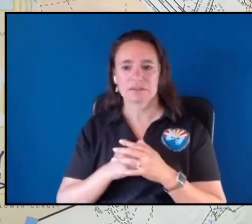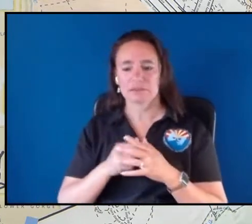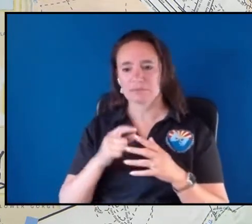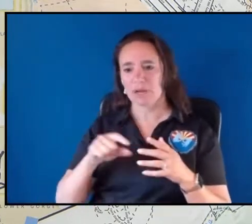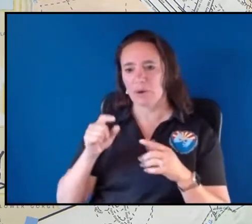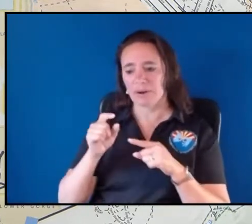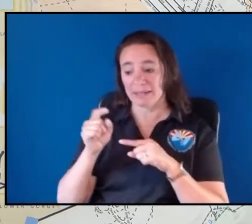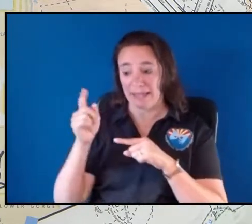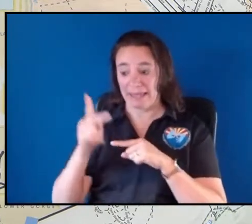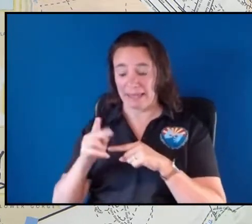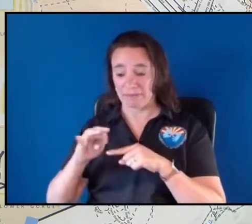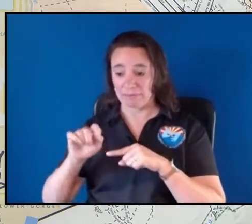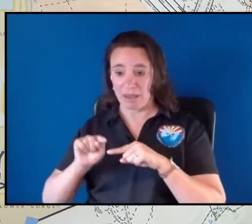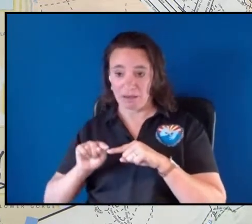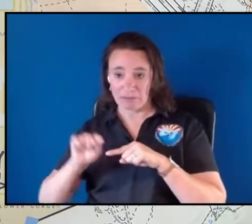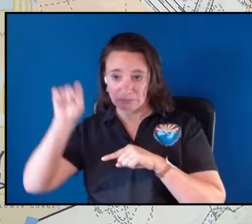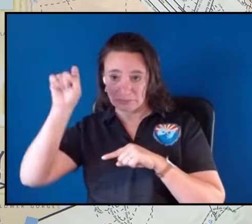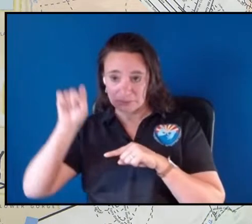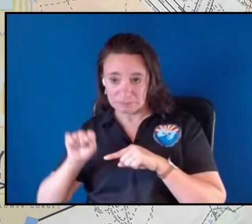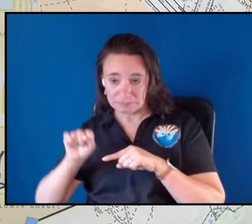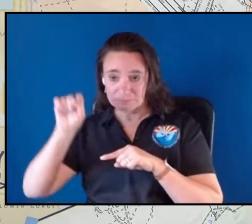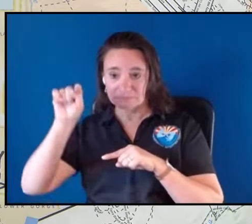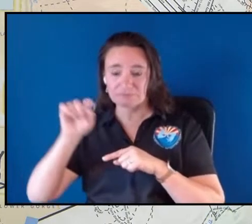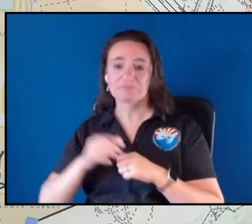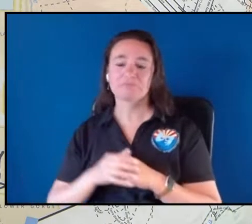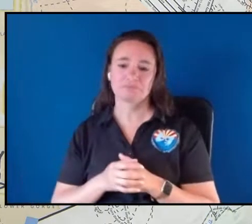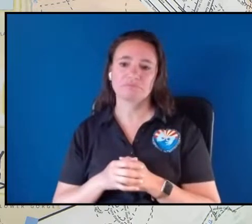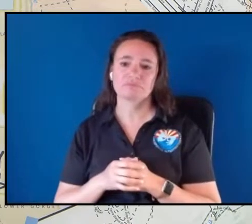So, still a lot of equipment, a lot of log trucks, so